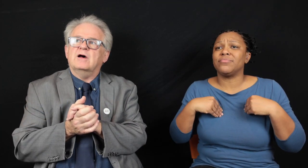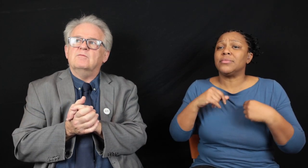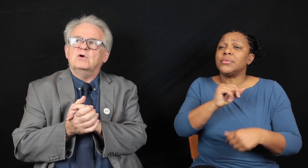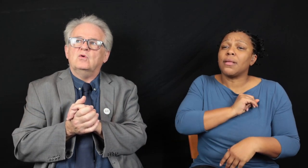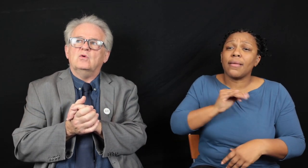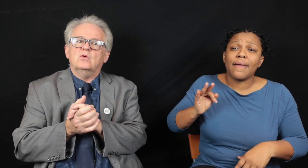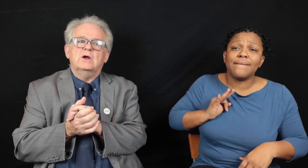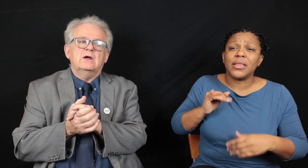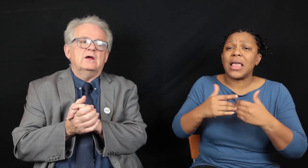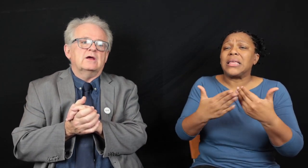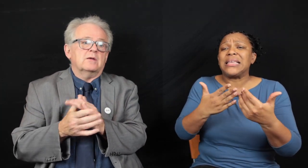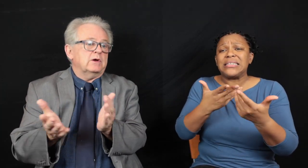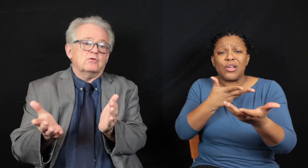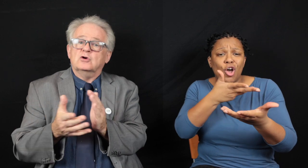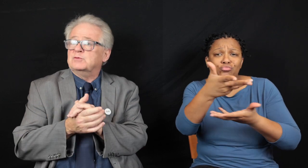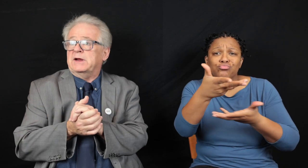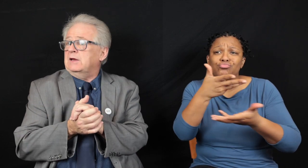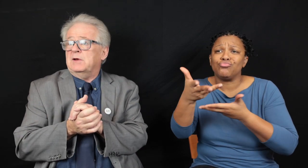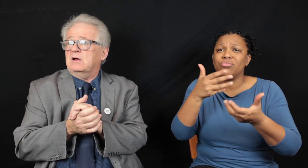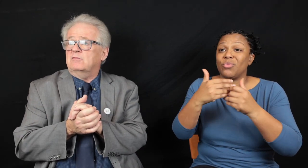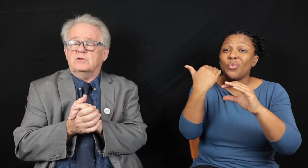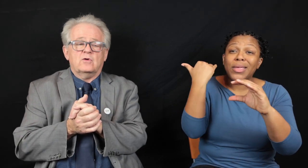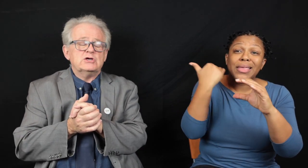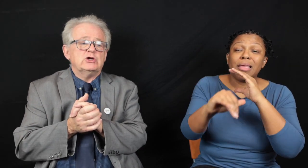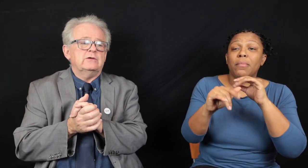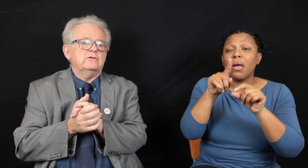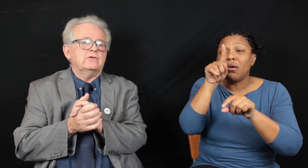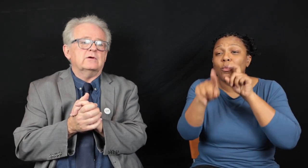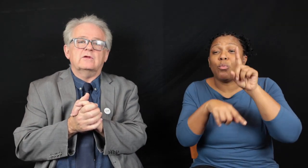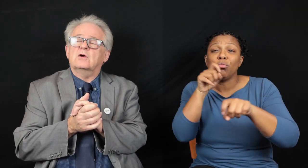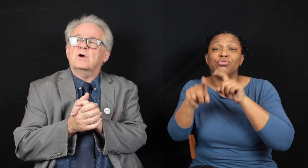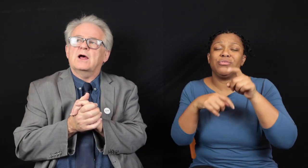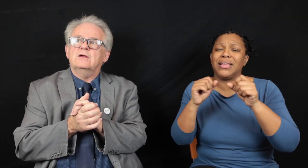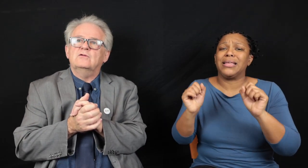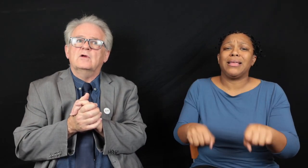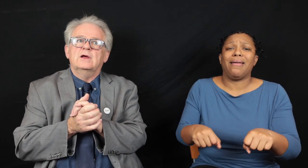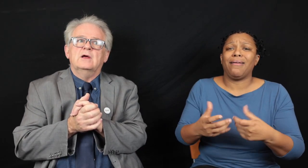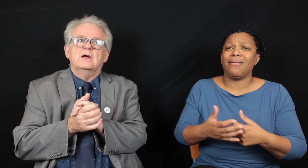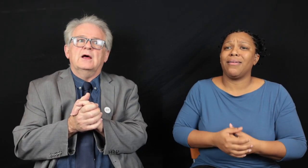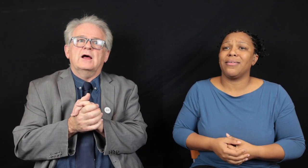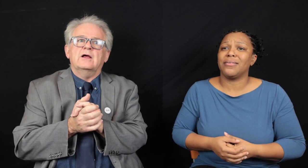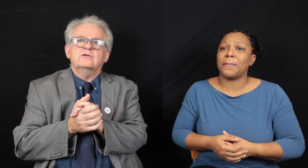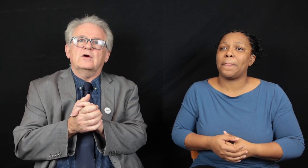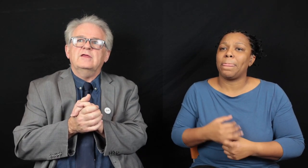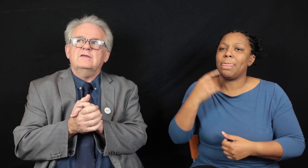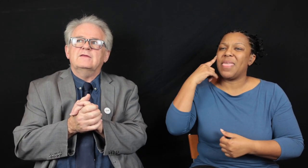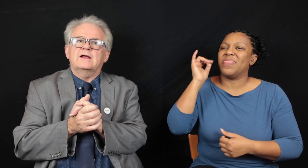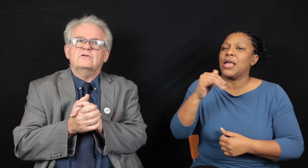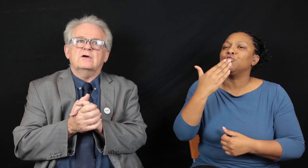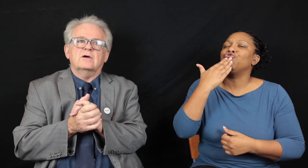who can be approached by email with questions that arise. And so, I think that’s a really